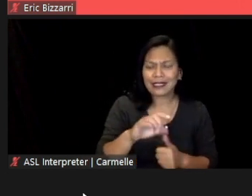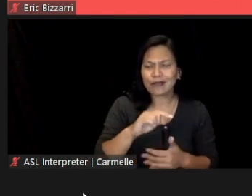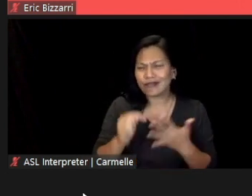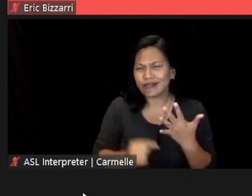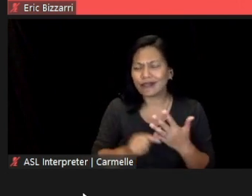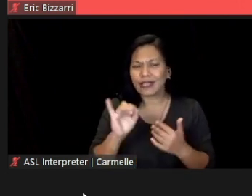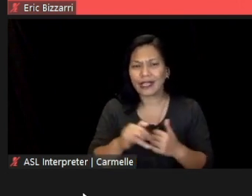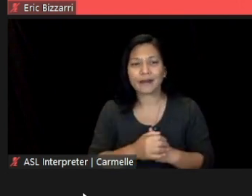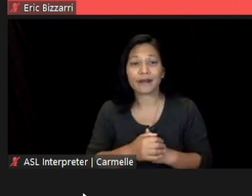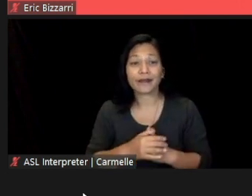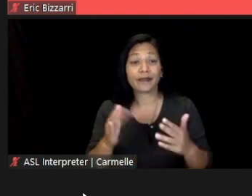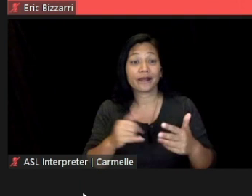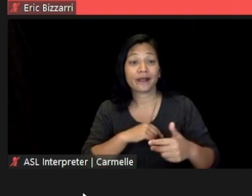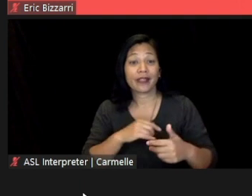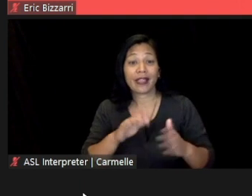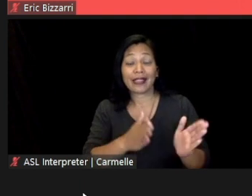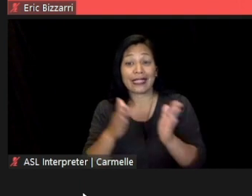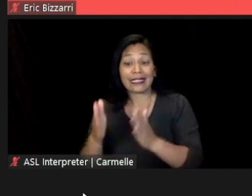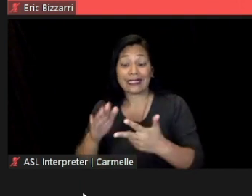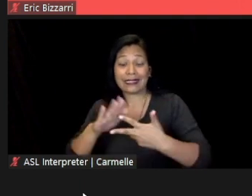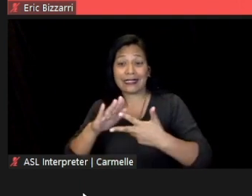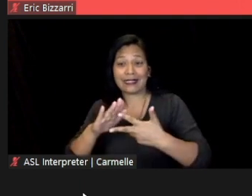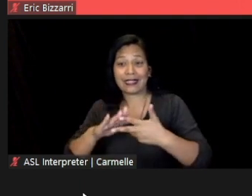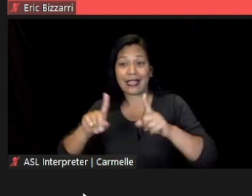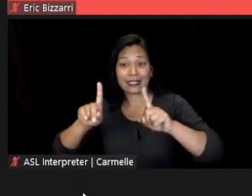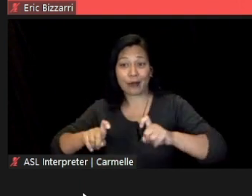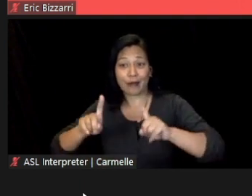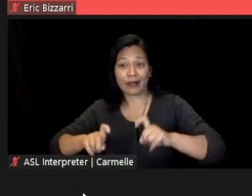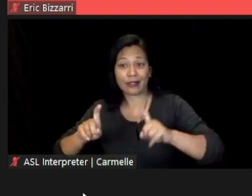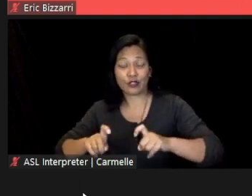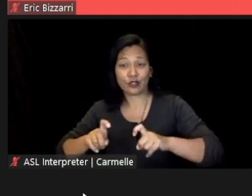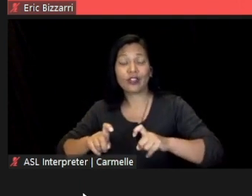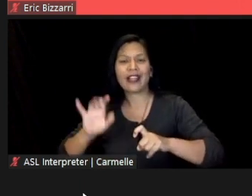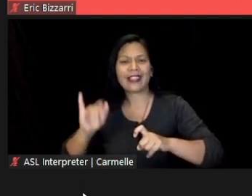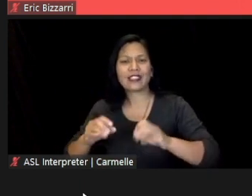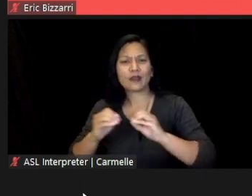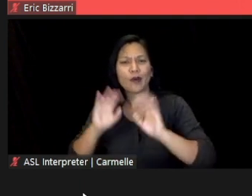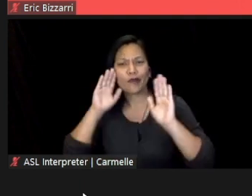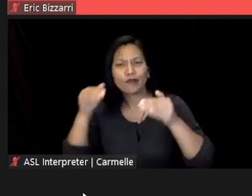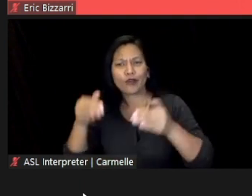The experimental stream on the other side, this is more of our digital media side of our programming.